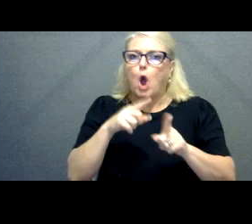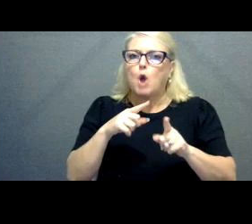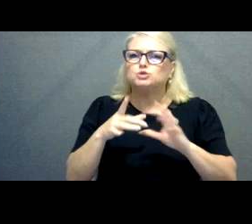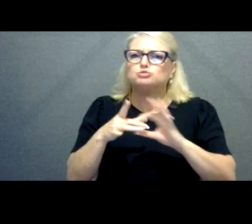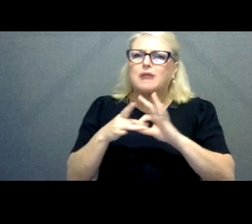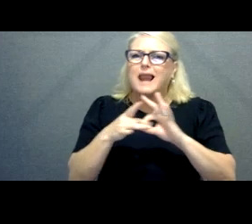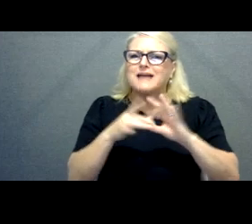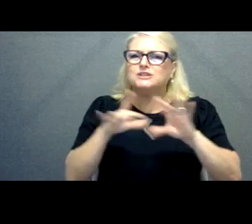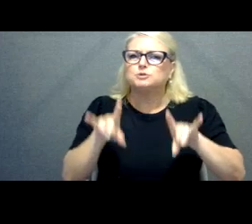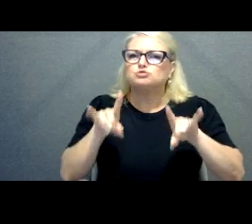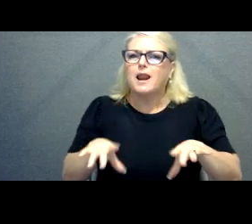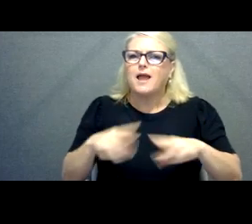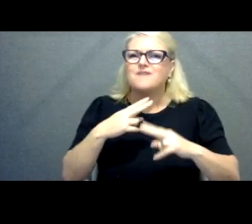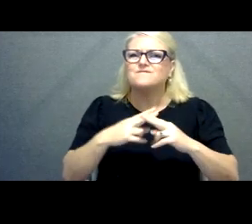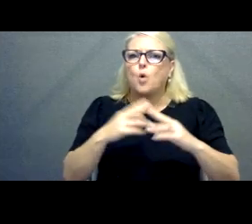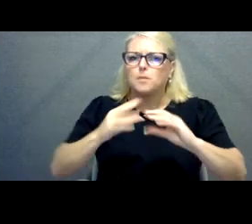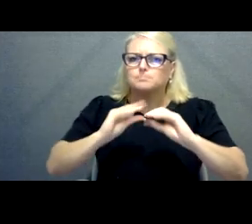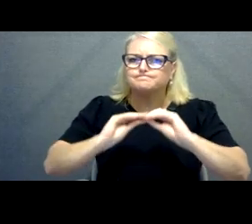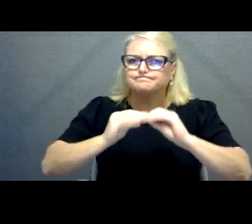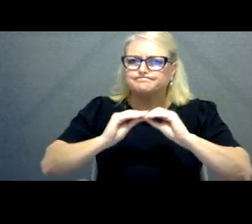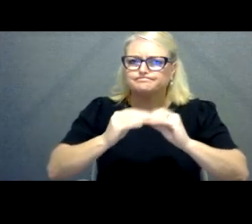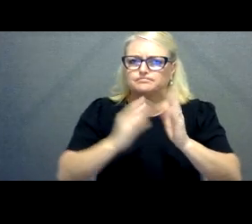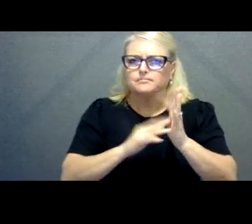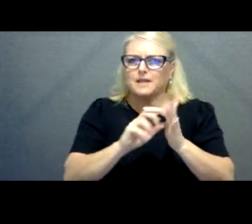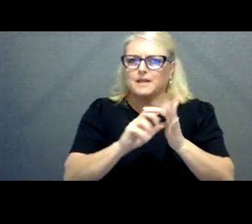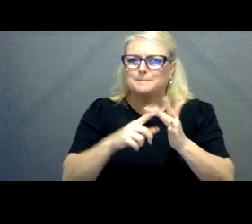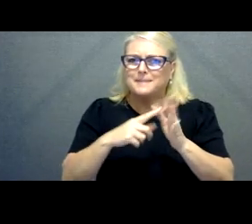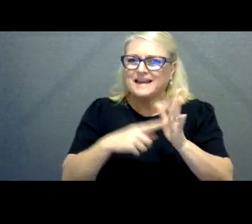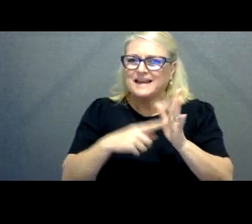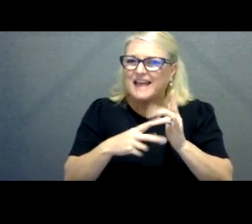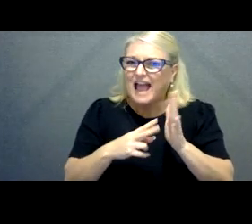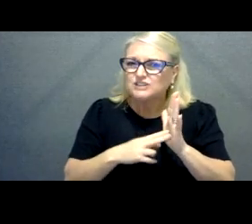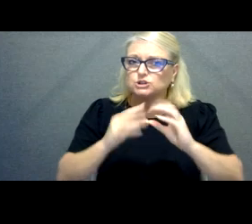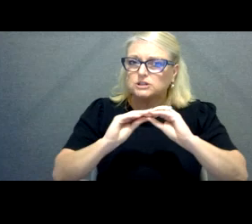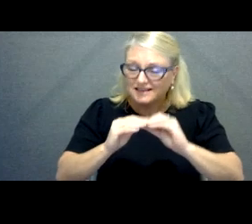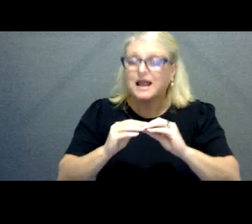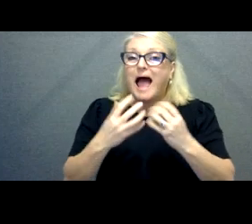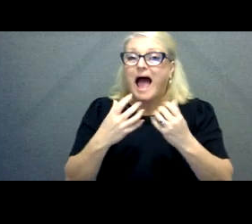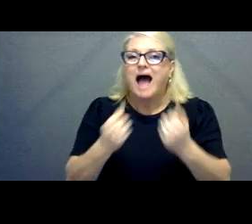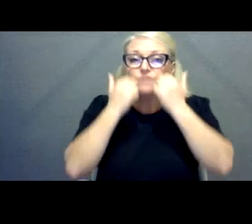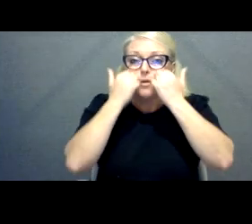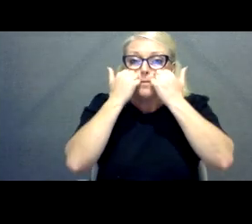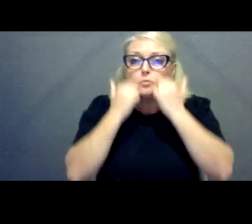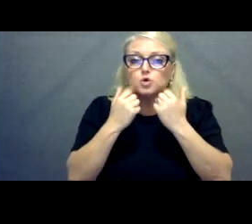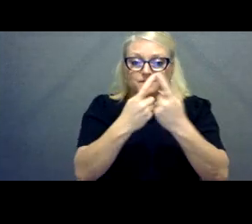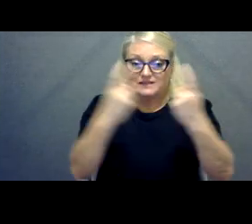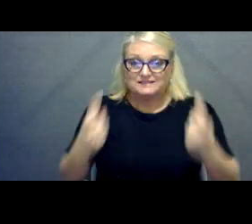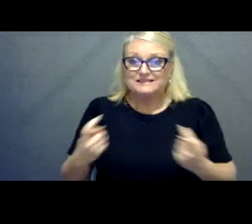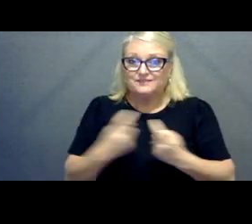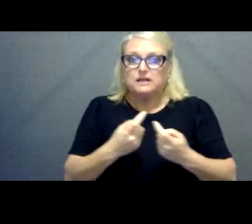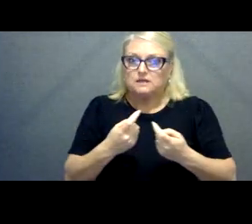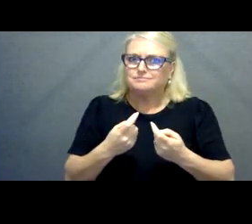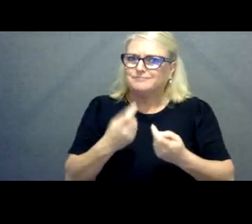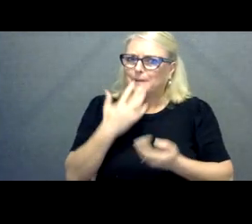to mediation a copy of the certificate is helpful for domestic violence copies of a protection order